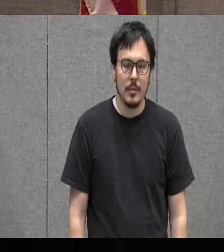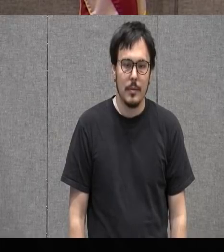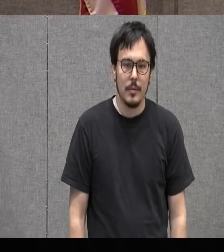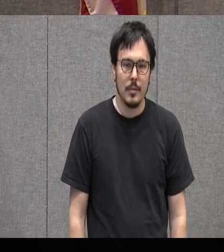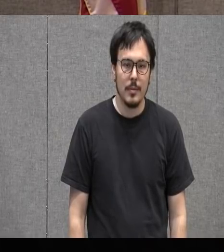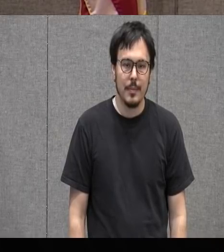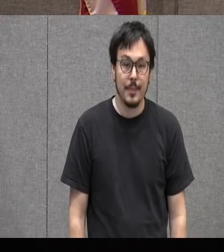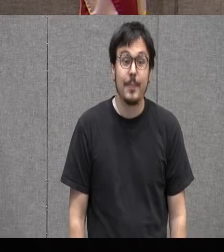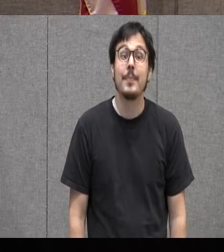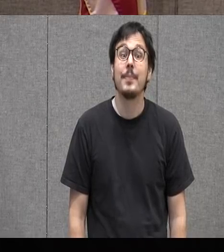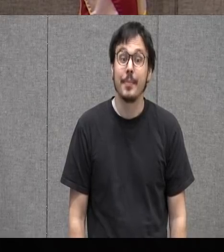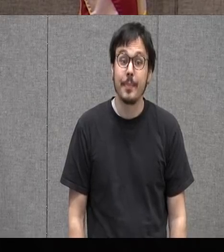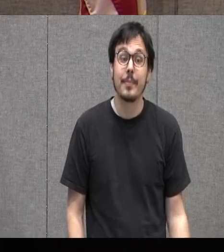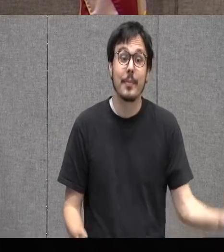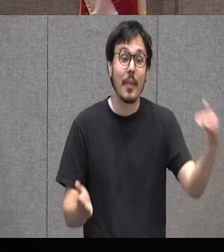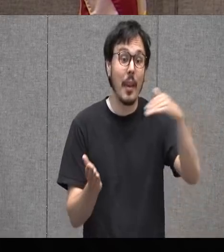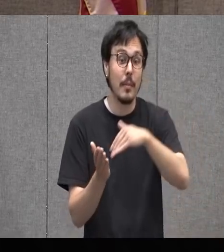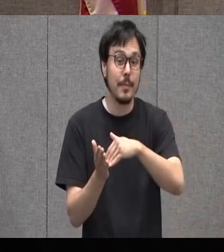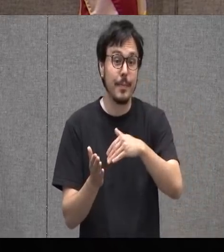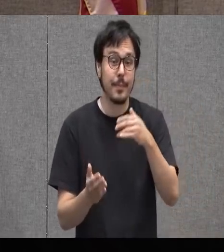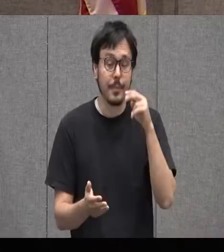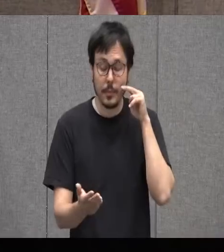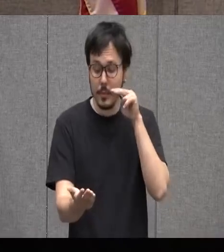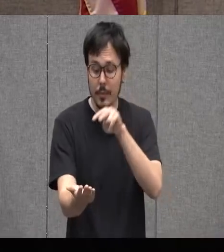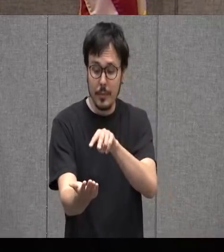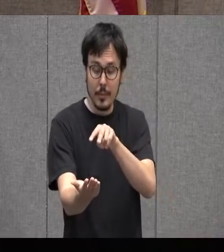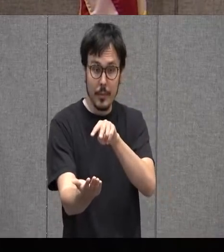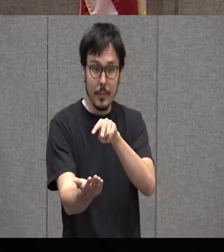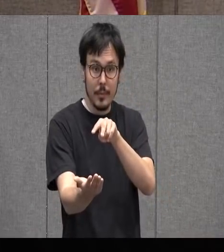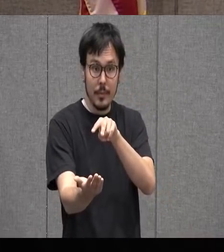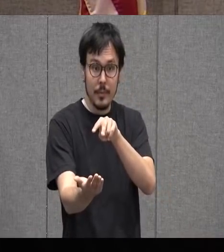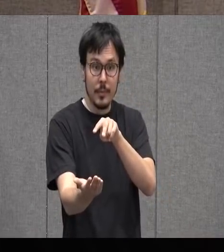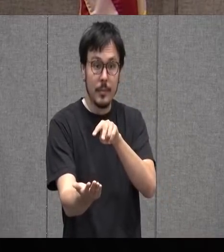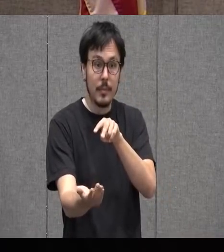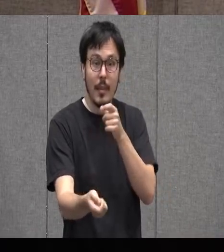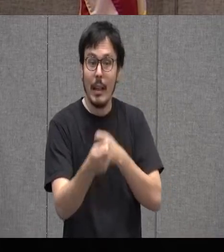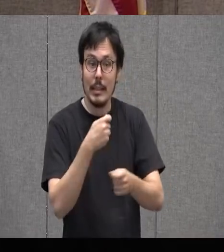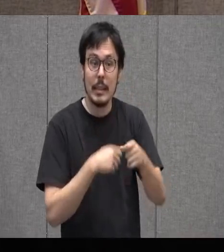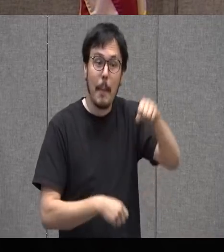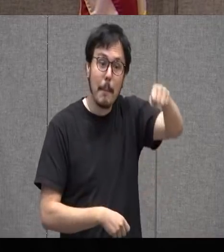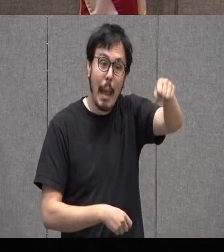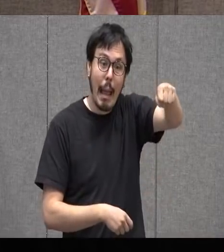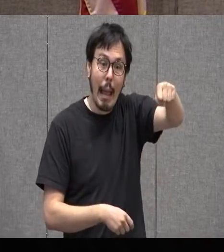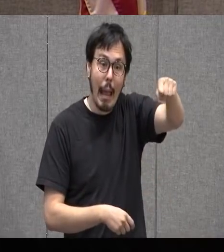So again I, this time instead of a bag, I saw my balloon fill up.